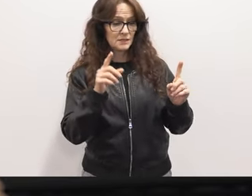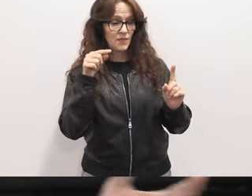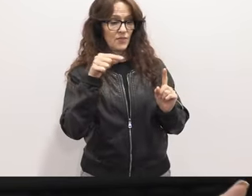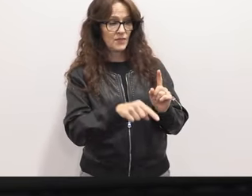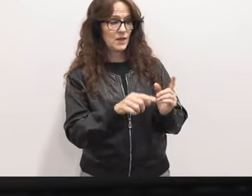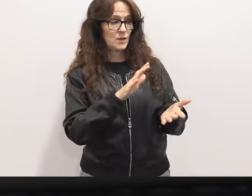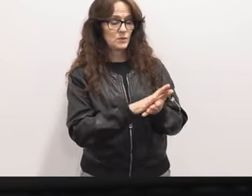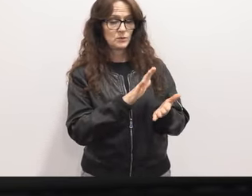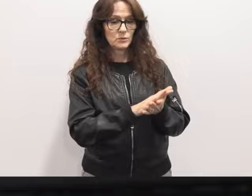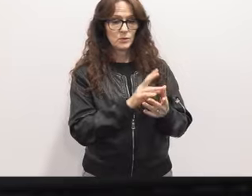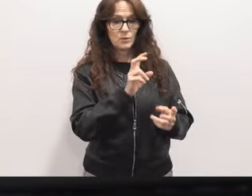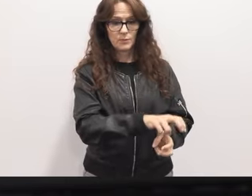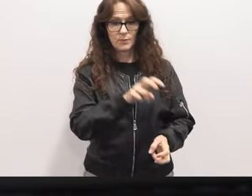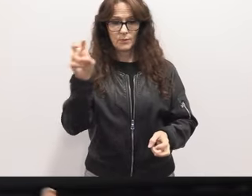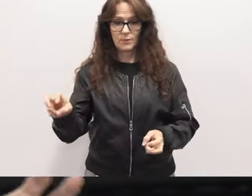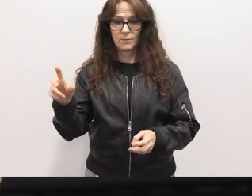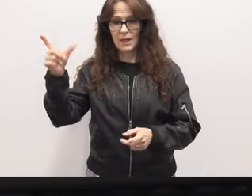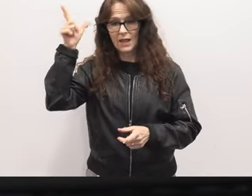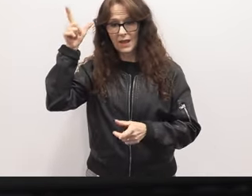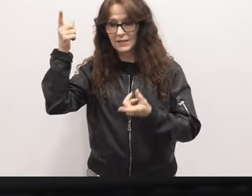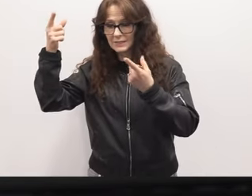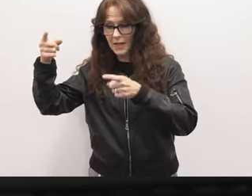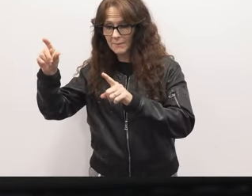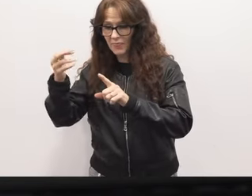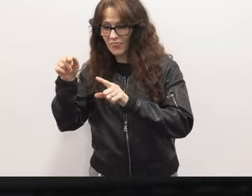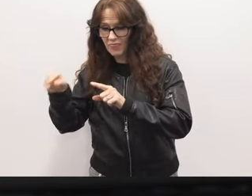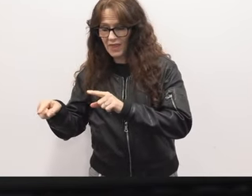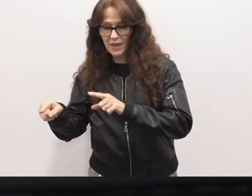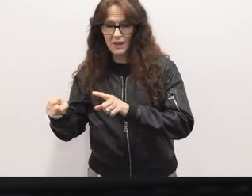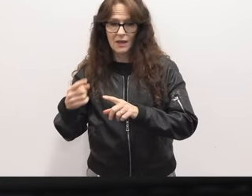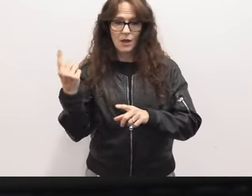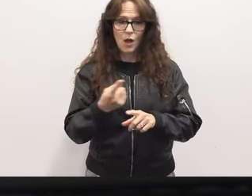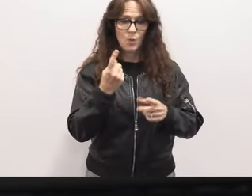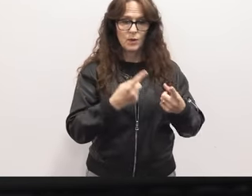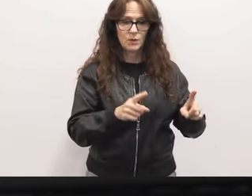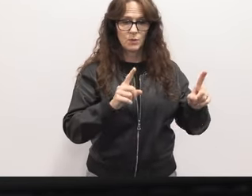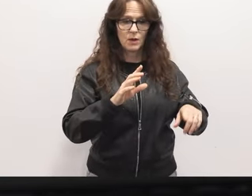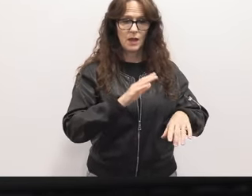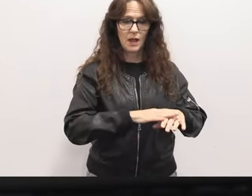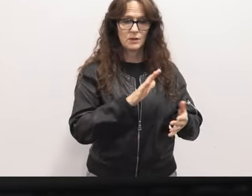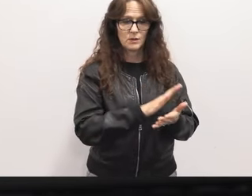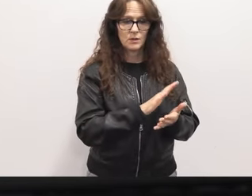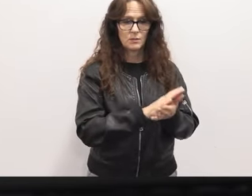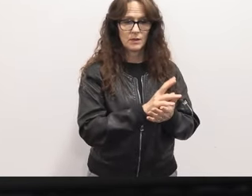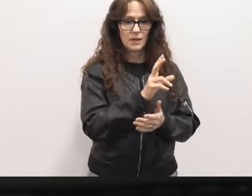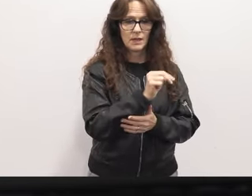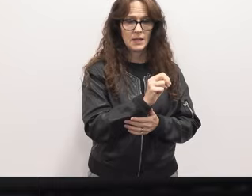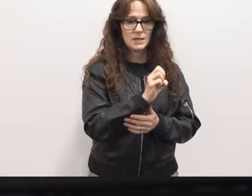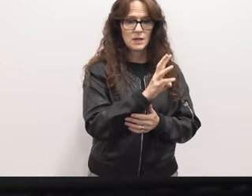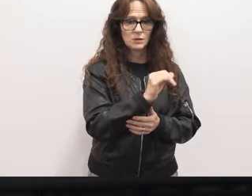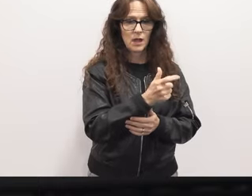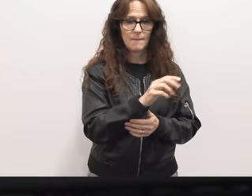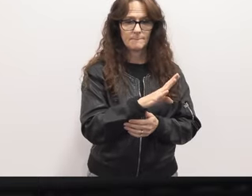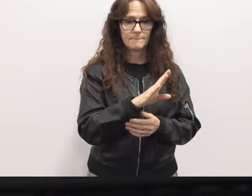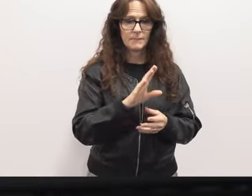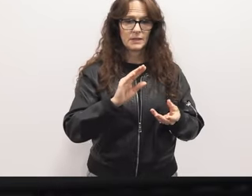So like what's happening at Lincoln, what they're doing will not necessarily work at a school like Newcomb, right? Because their populations are different.